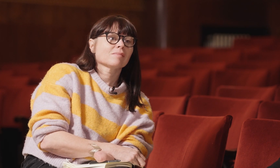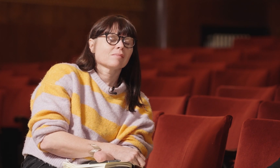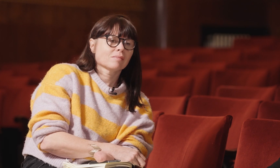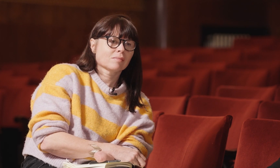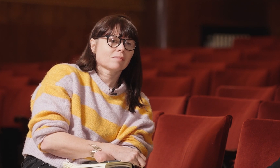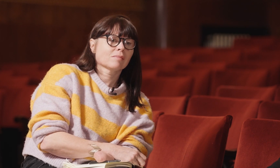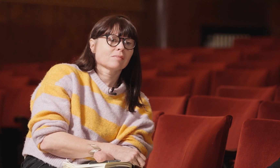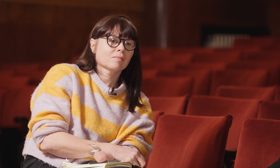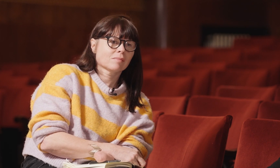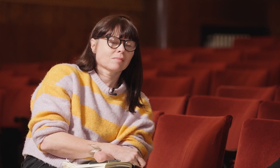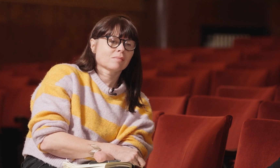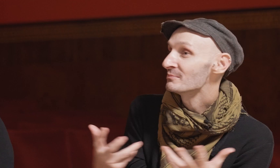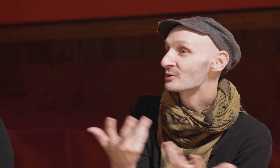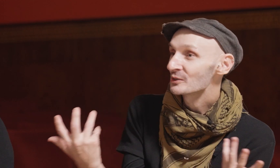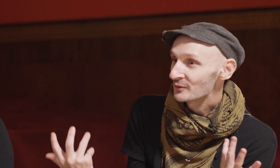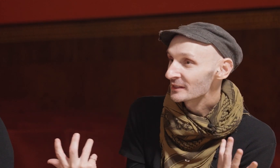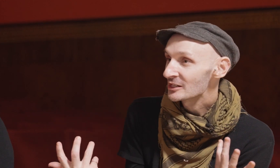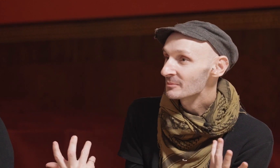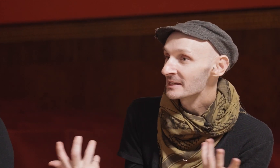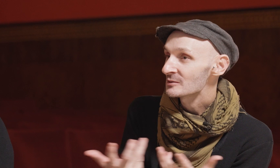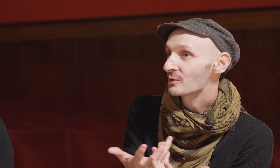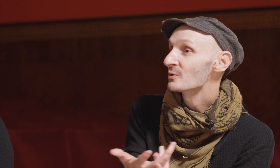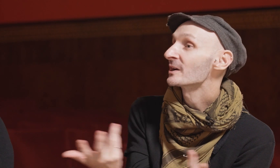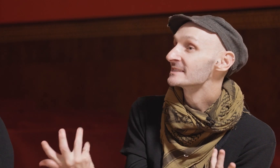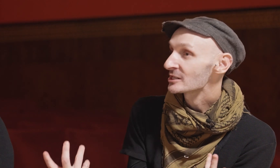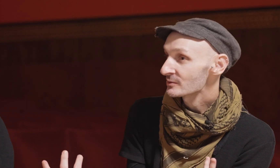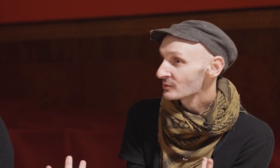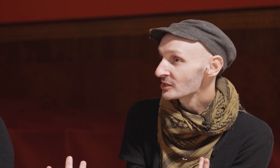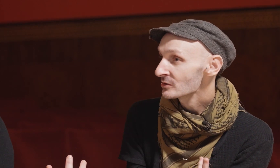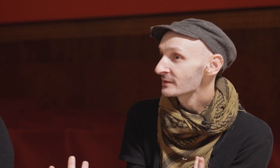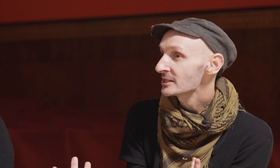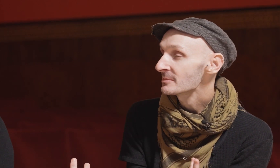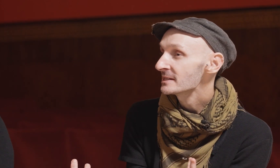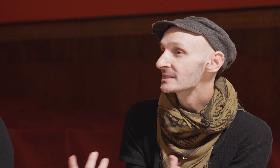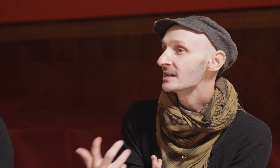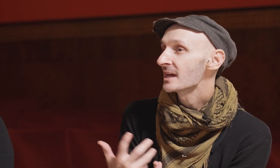what sort of model of leadership is, or organisational structure is,